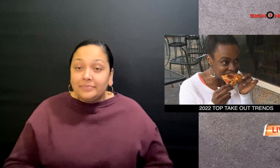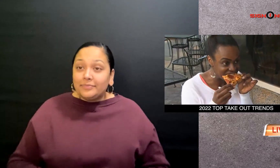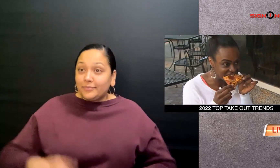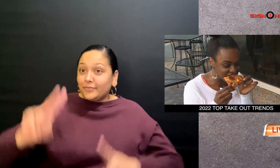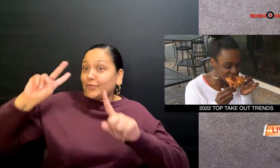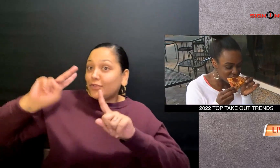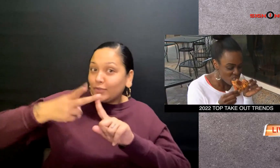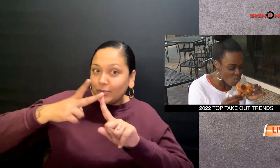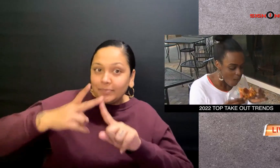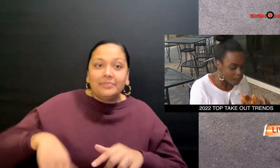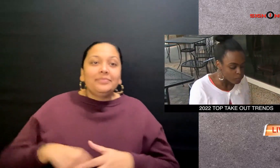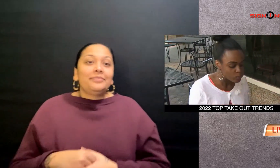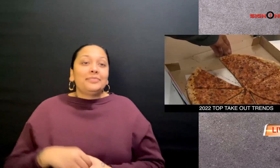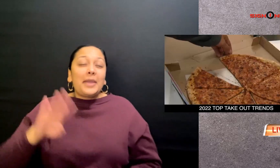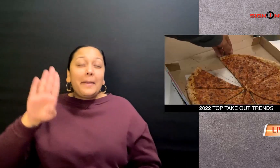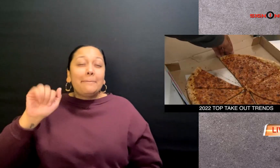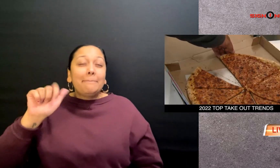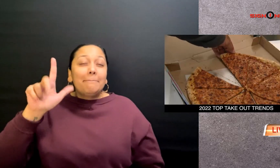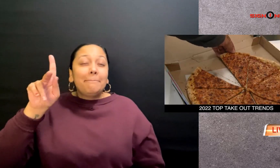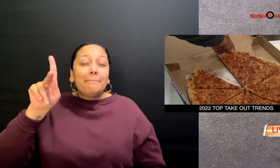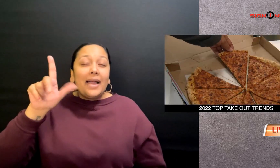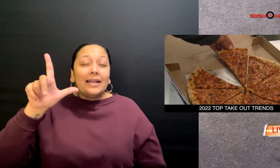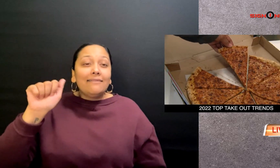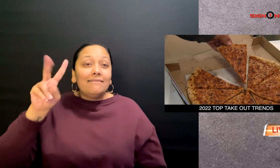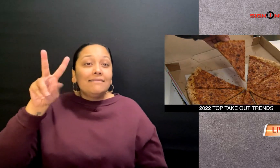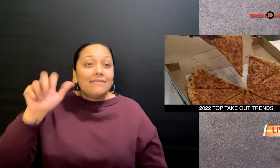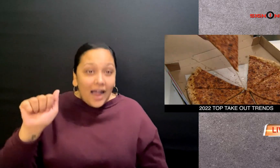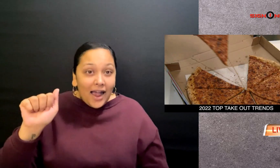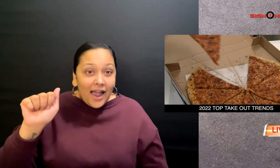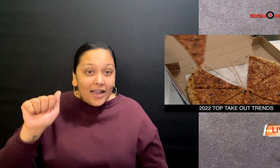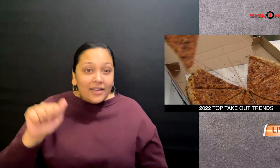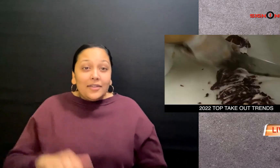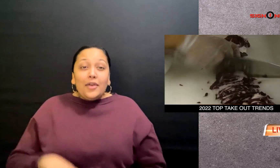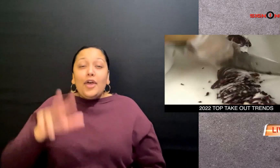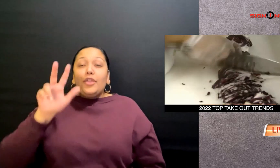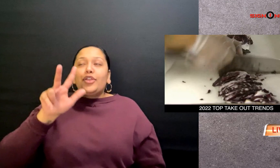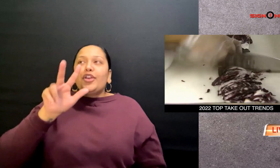and number two baklava with 35,000 orders